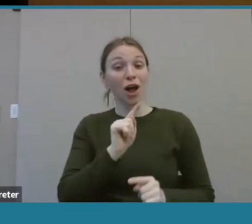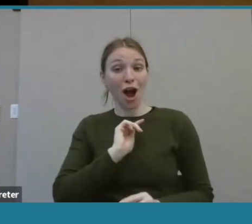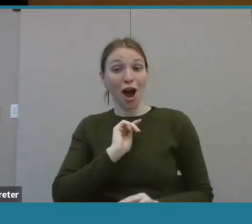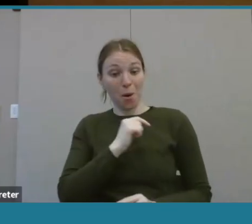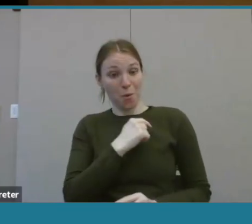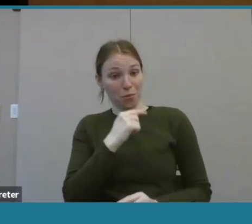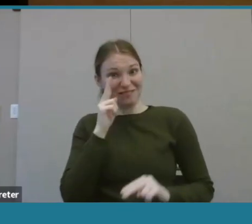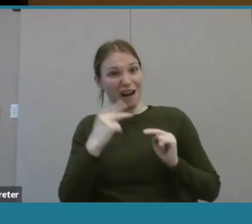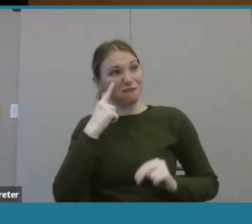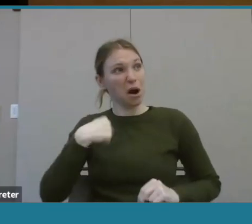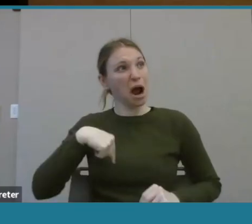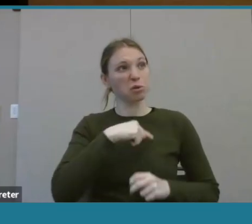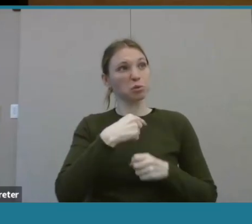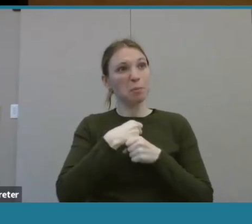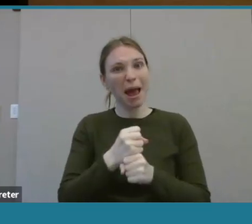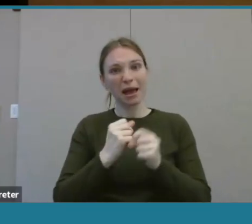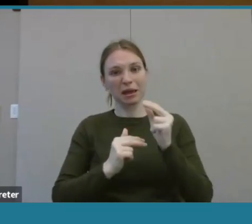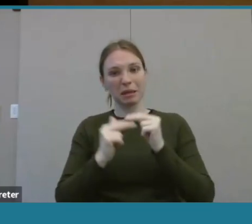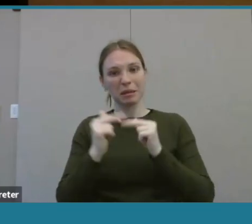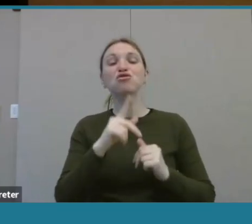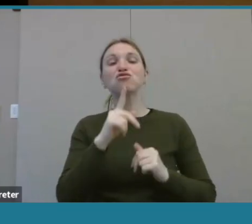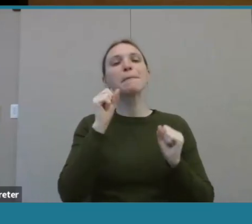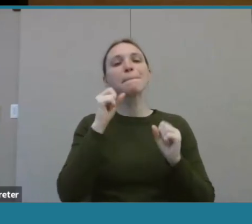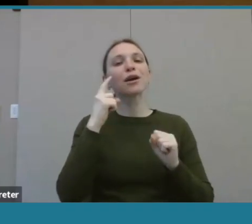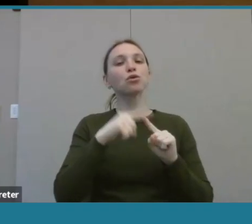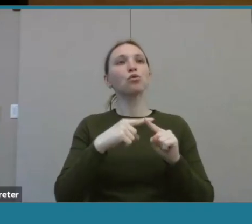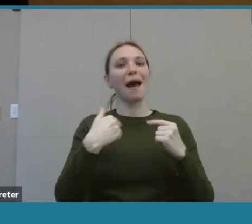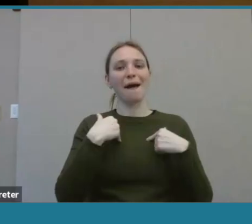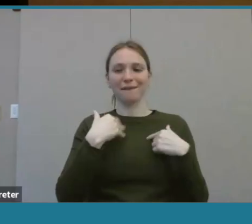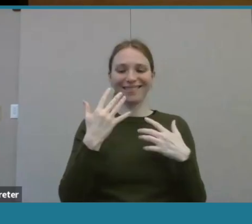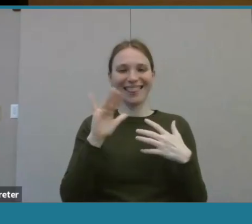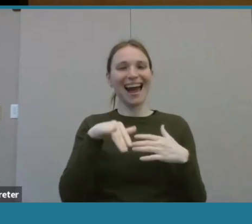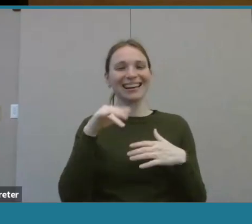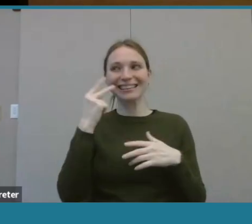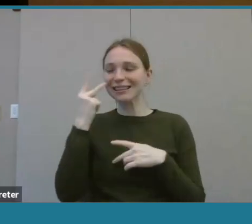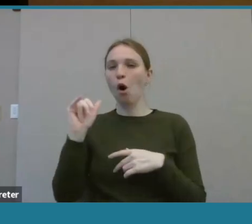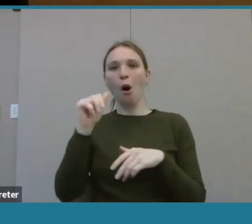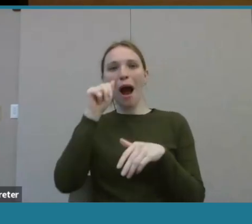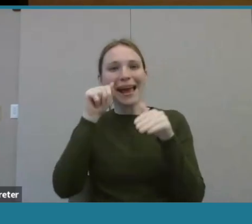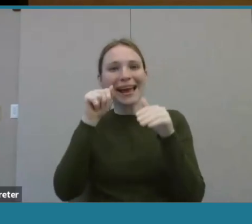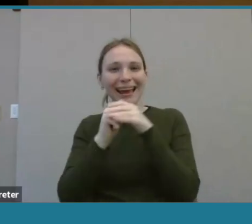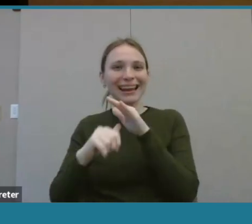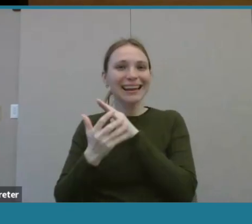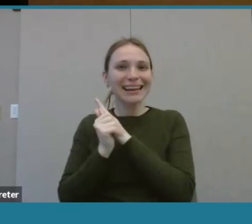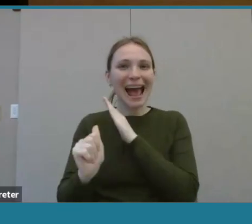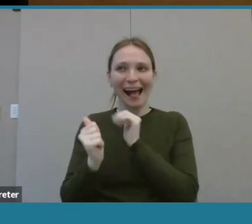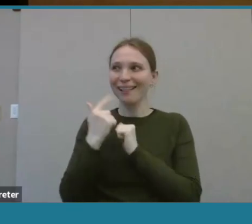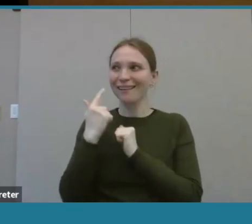And it's really amazing when you see the hidden talent of the people you work with who can really punch out some amazing prototypes.